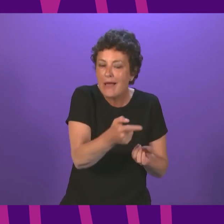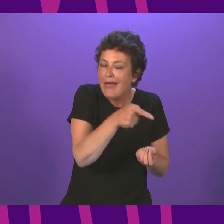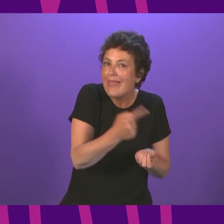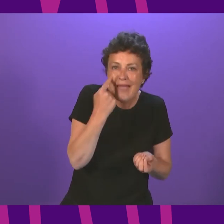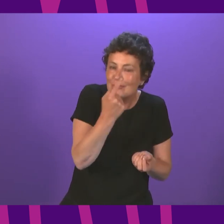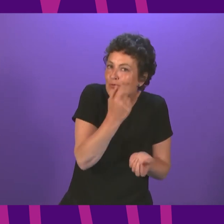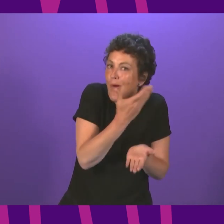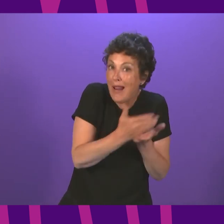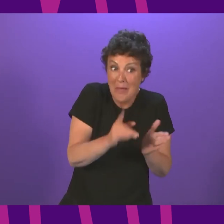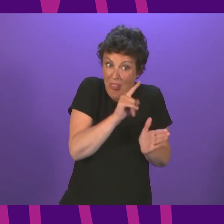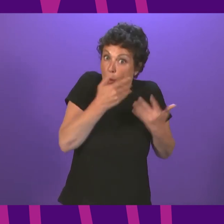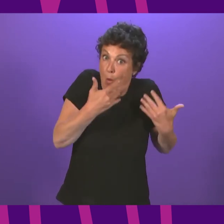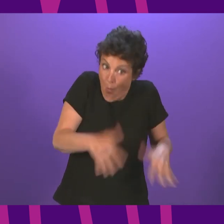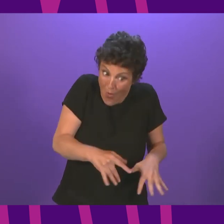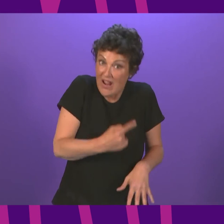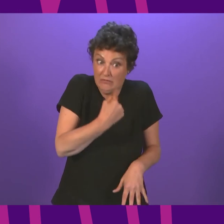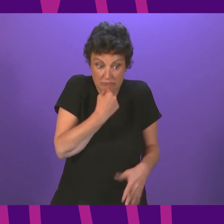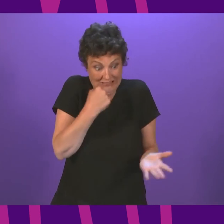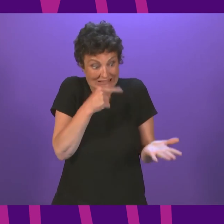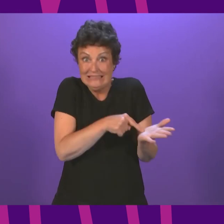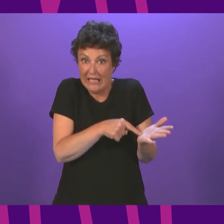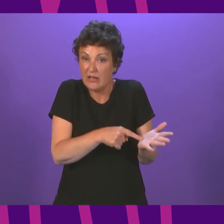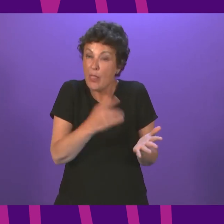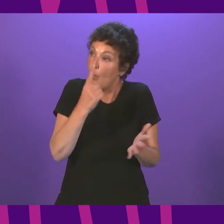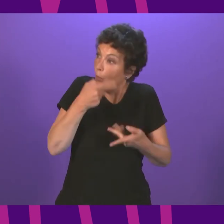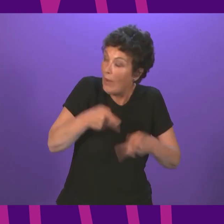Excuse me, Presiding Officer, I should have said “Ms Grahame”—that